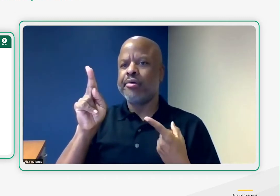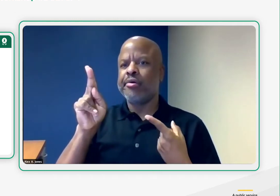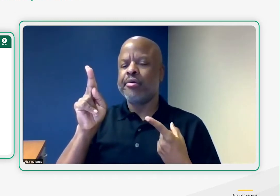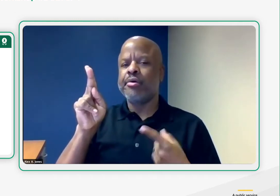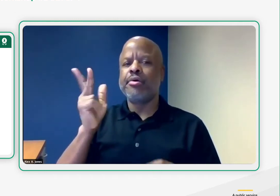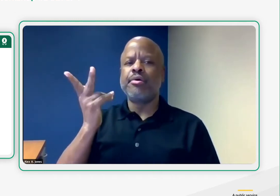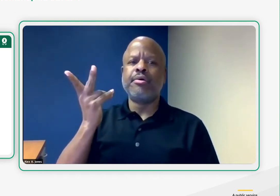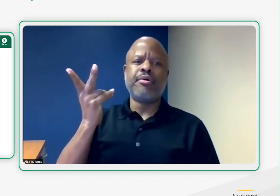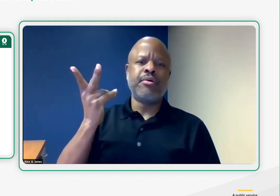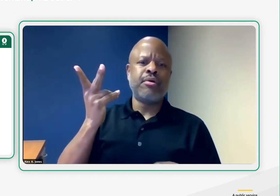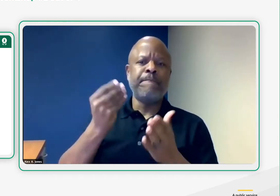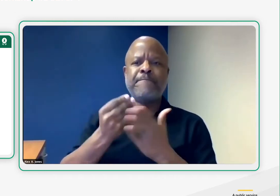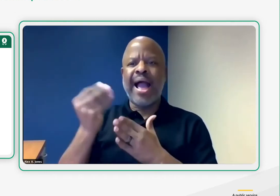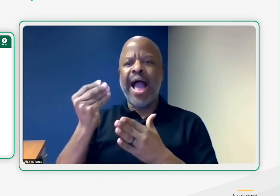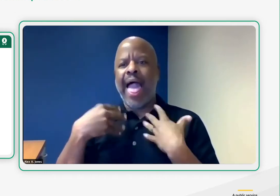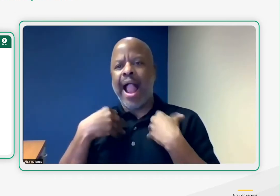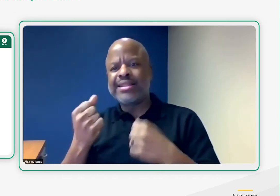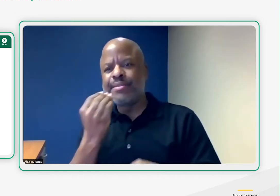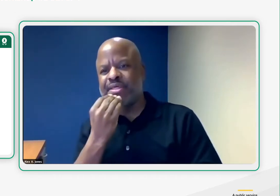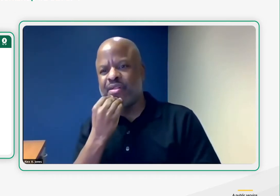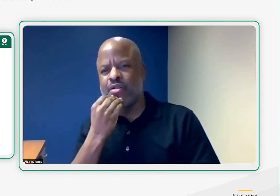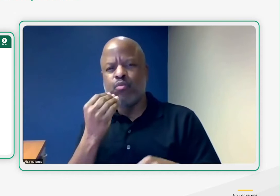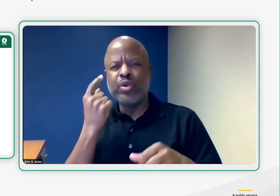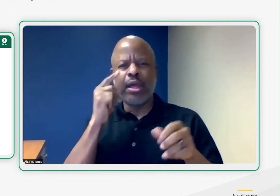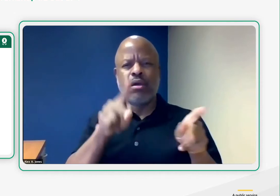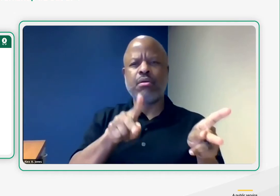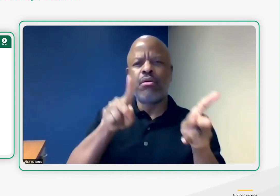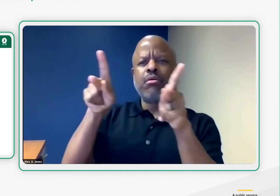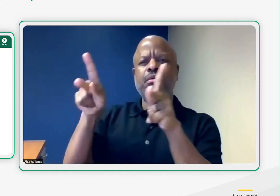You want to buy something healthy, something along those lines.